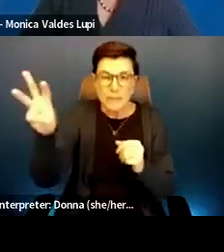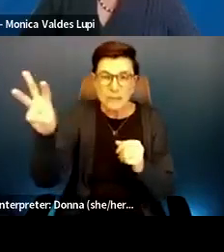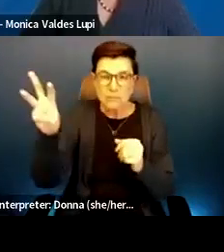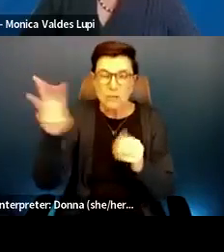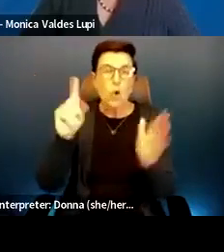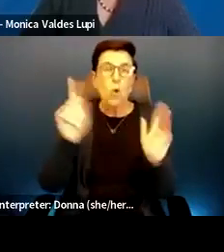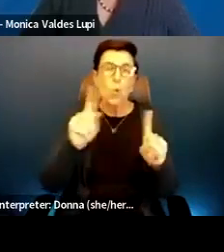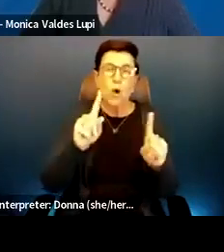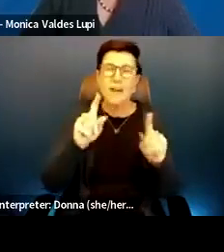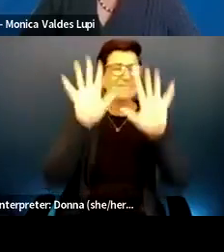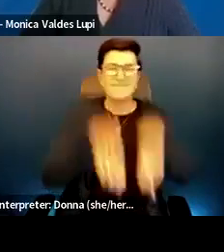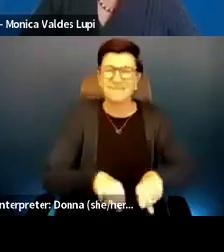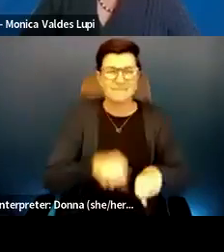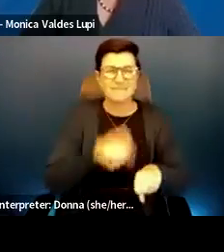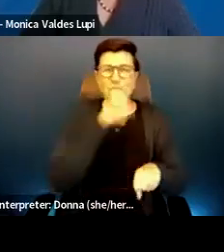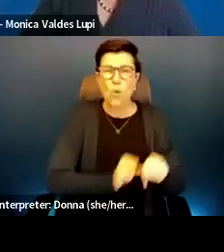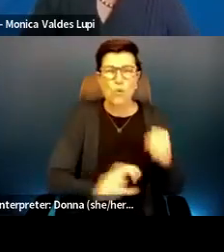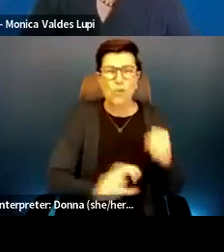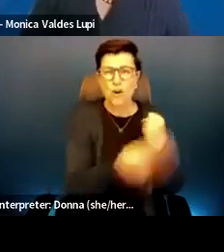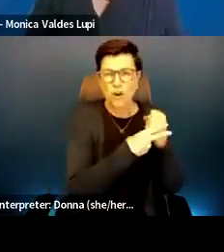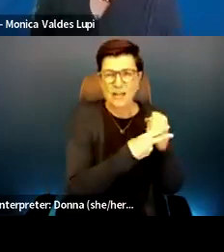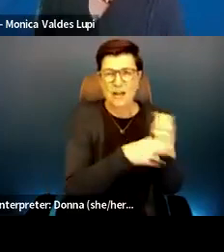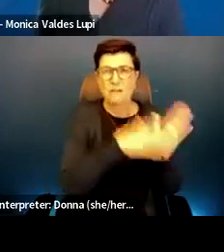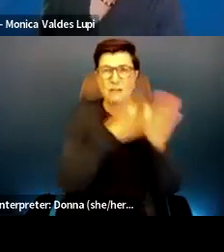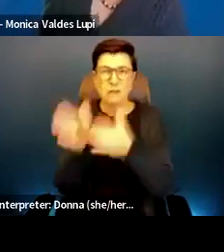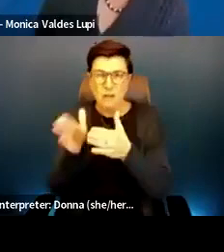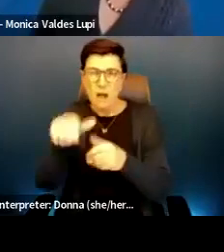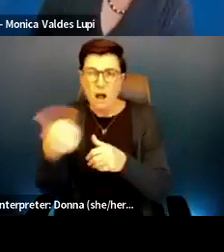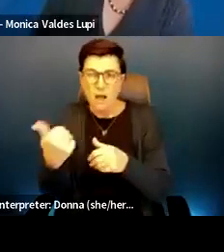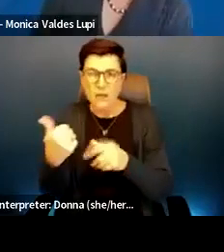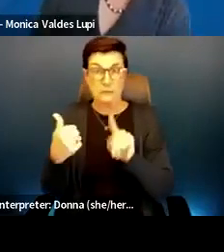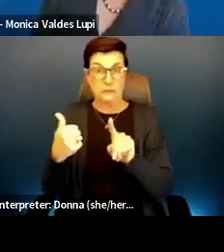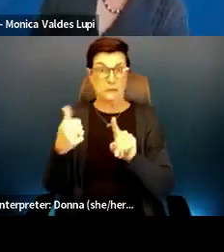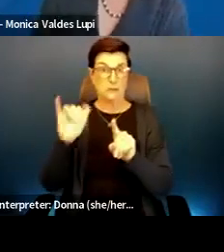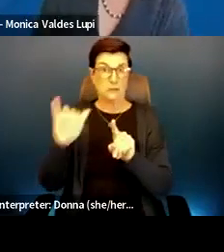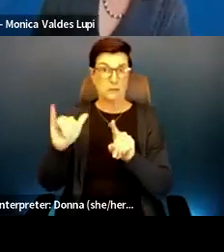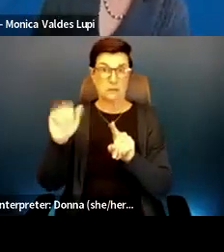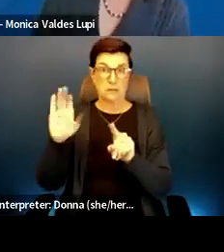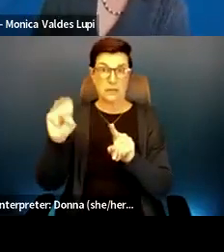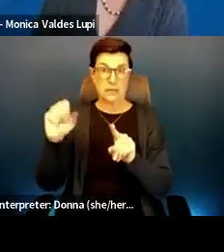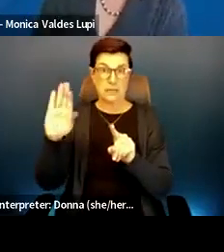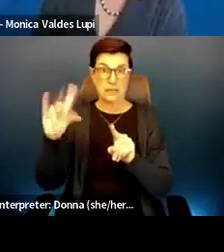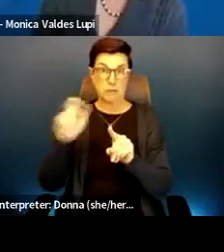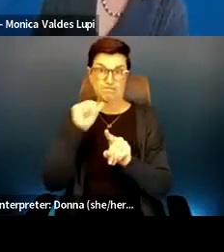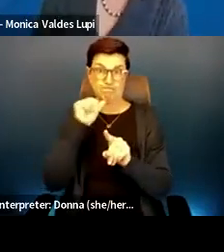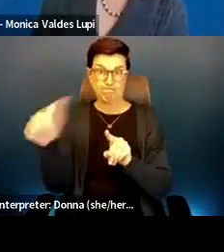what is not yet not in plain language and accessible, and that is work that's probably going to take close to a year.